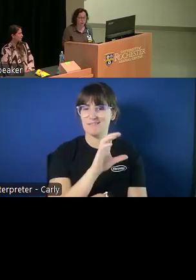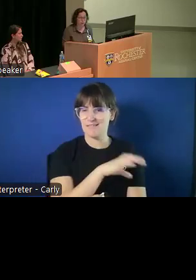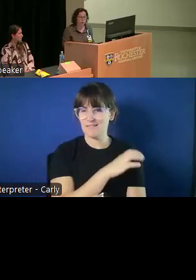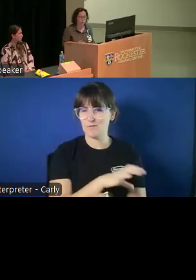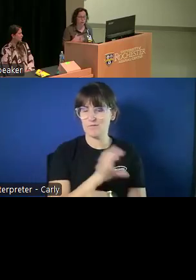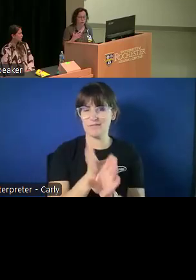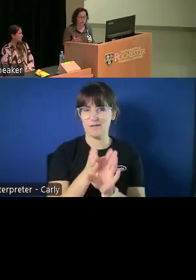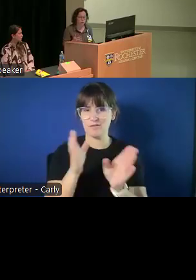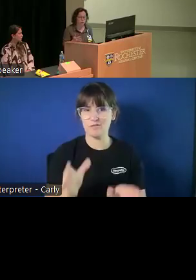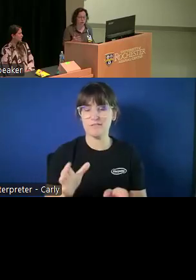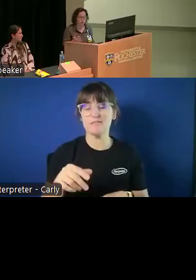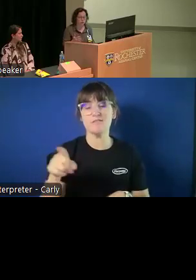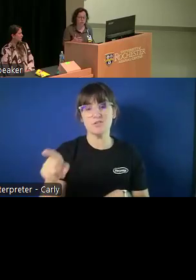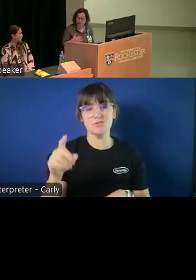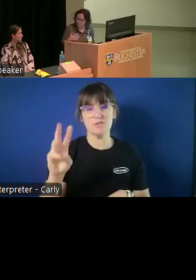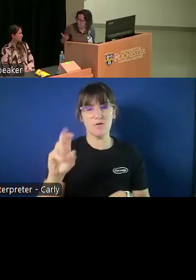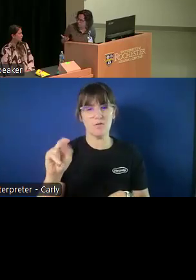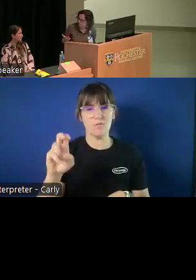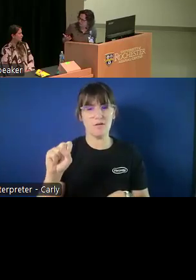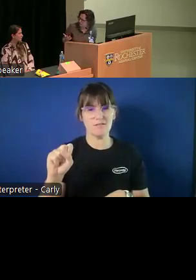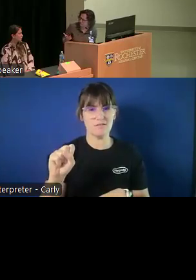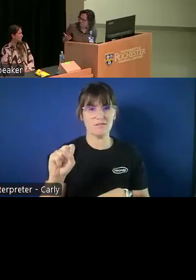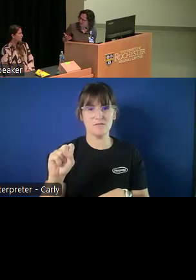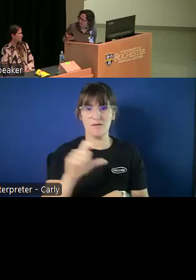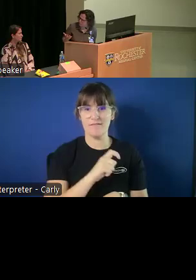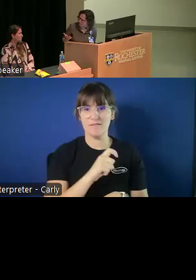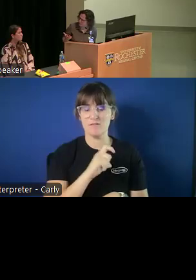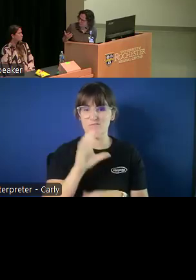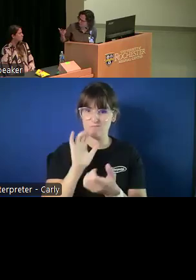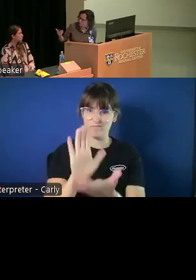officer primarily addressing I was going to say primarily addressing faculty but it's really